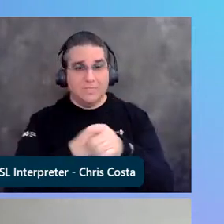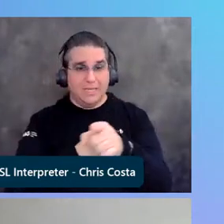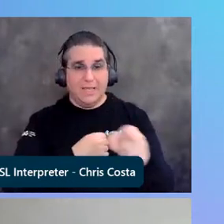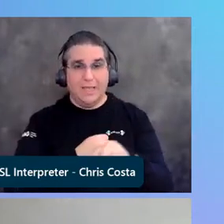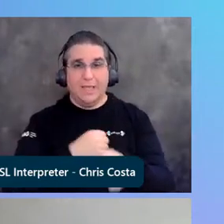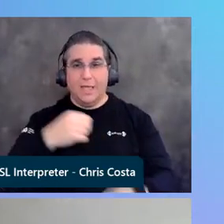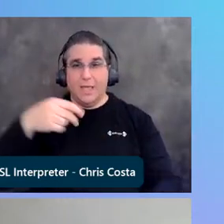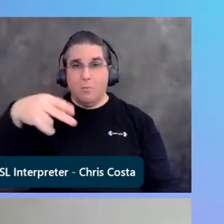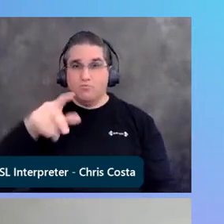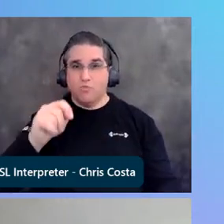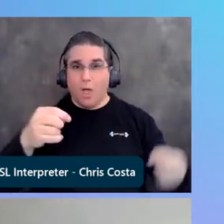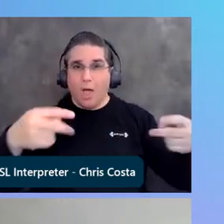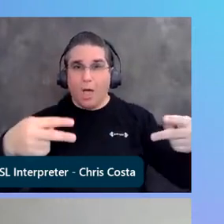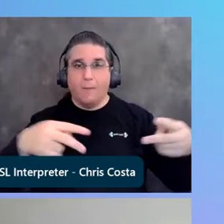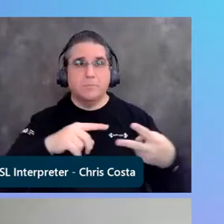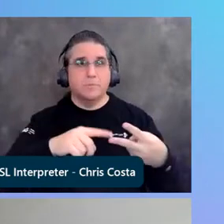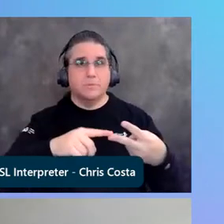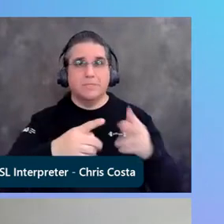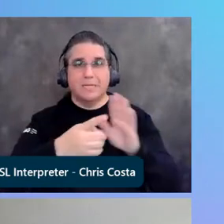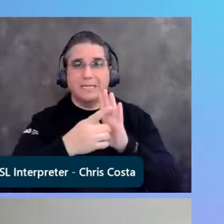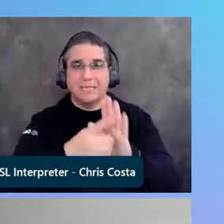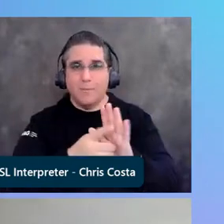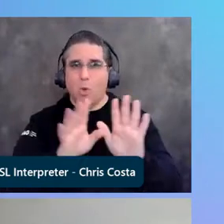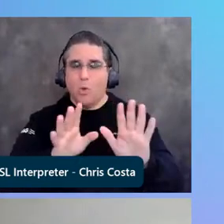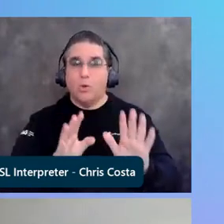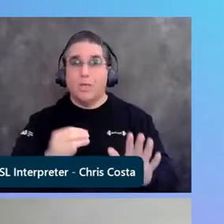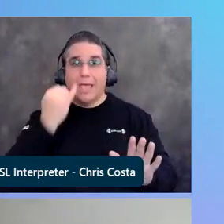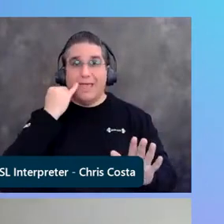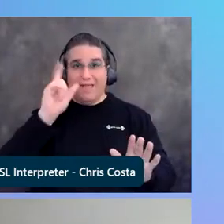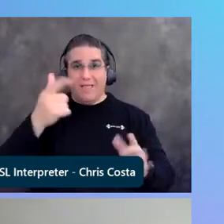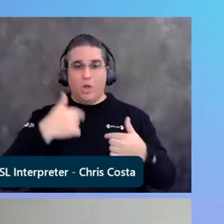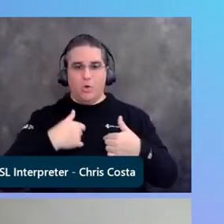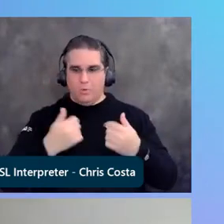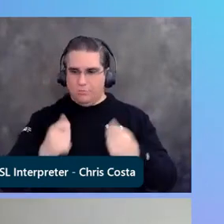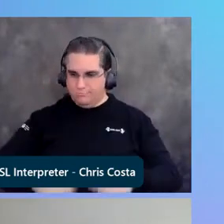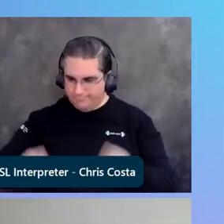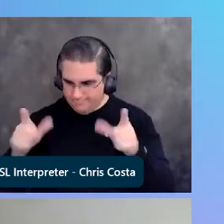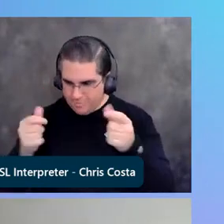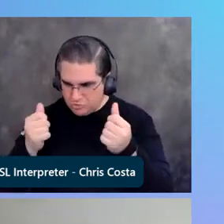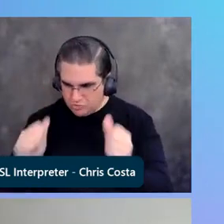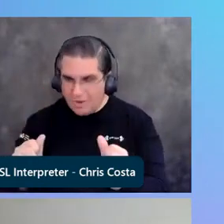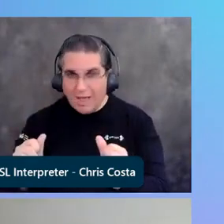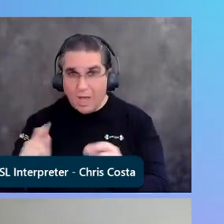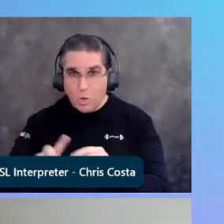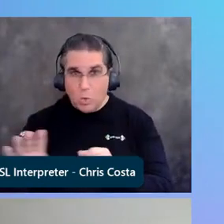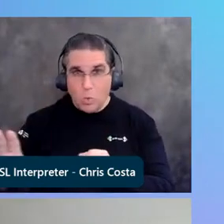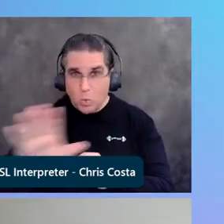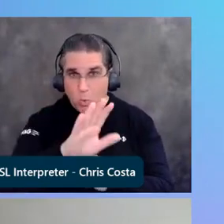here, any of the demos, anything like that, if you try it on your own, in your own environment,